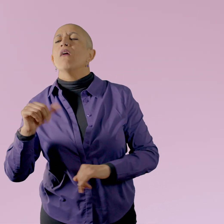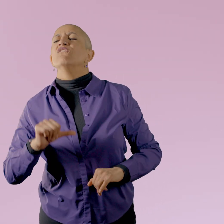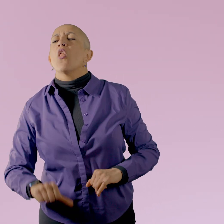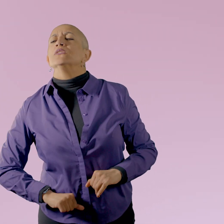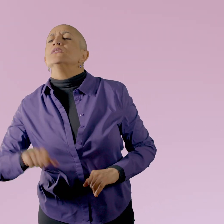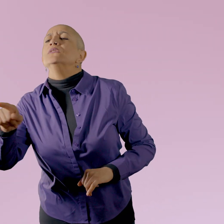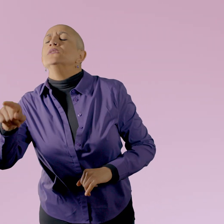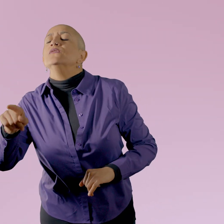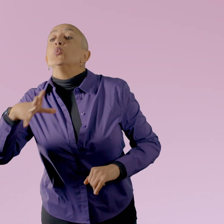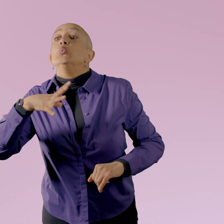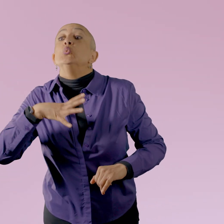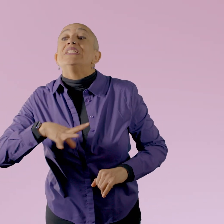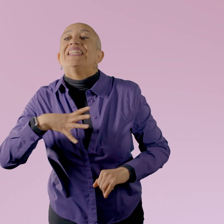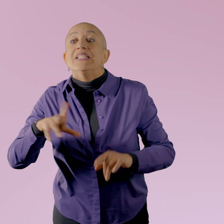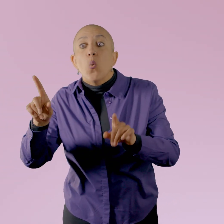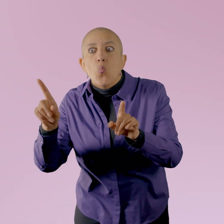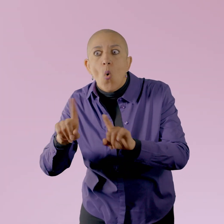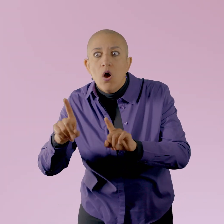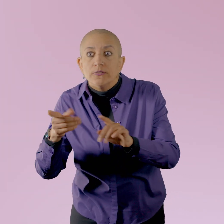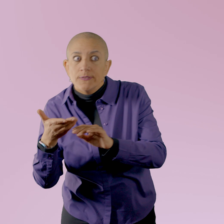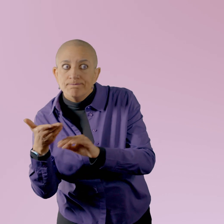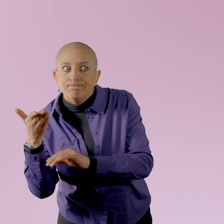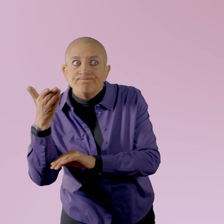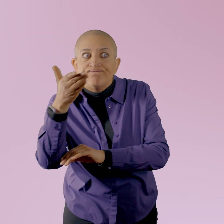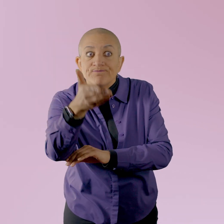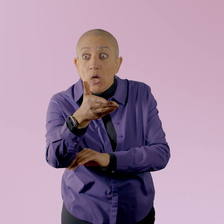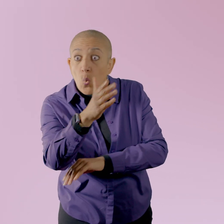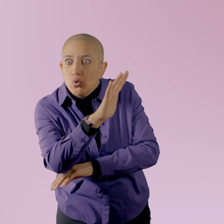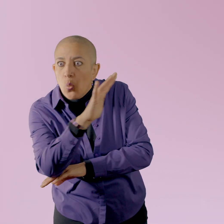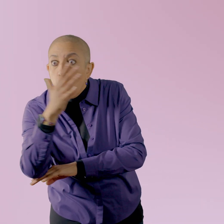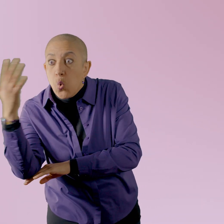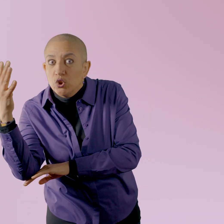and meet Mrs Ford at night in the woods.